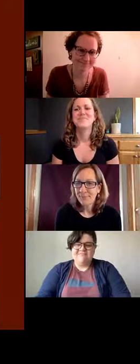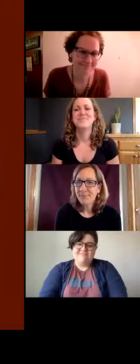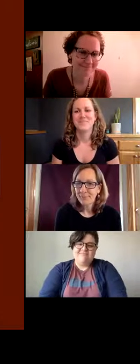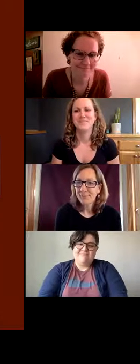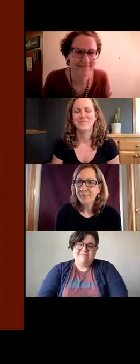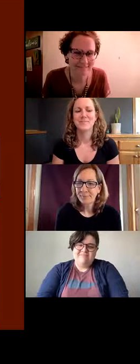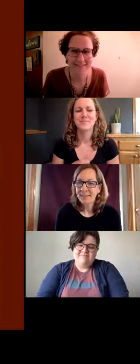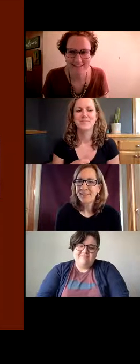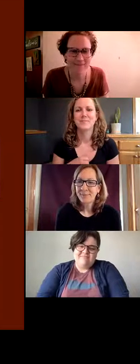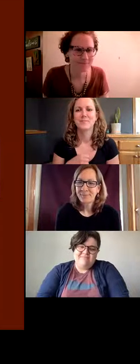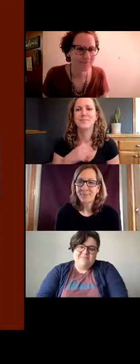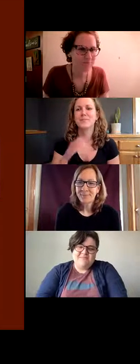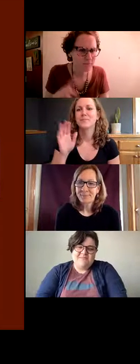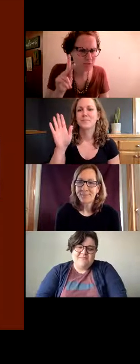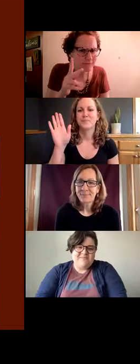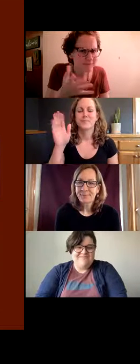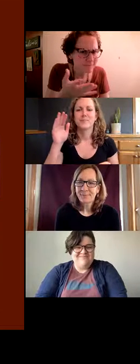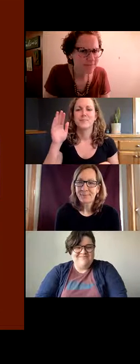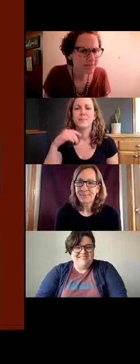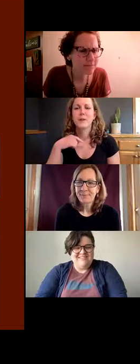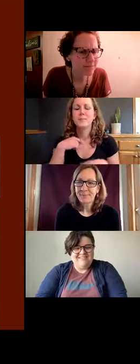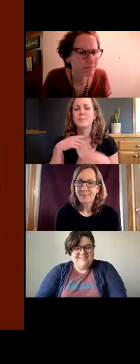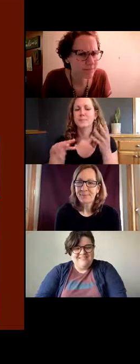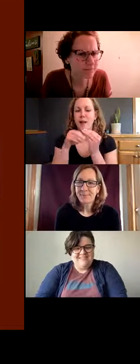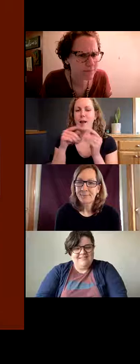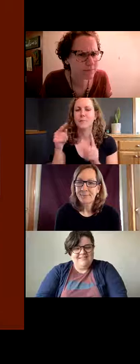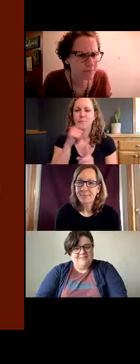Chelsea: Yeah, and we see that spiral. Kirsten?